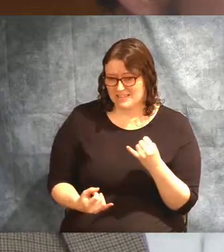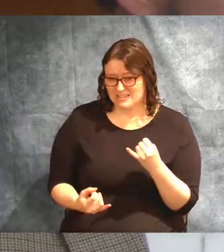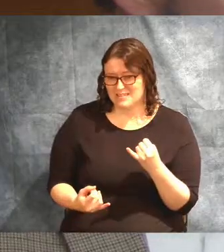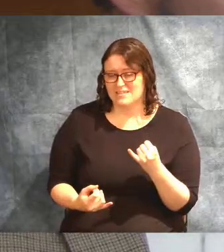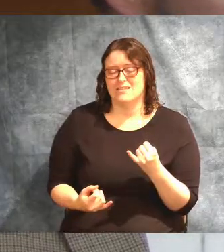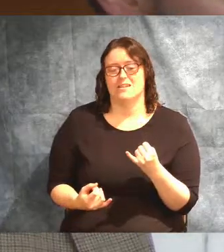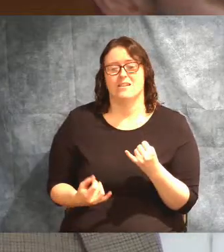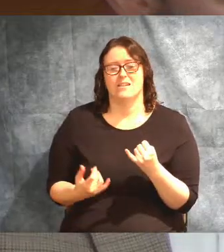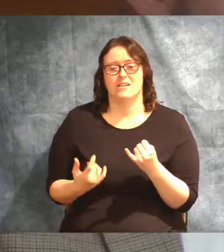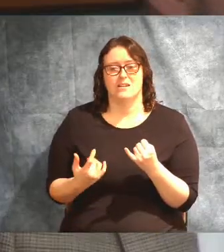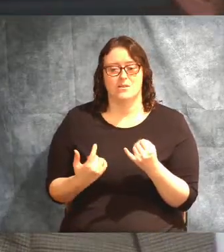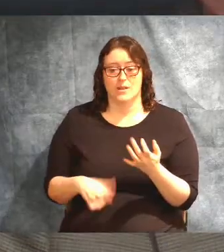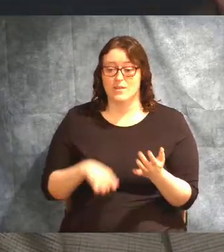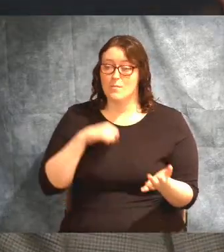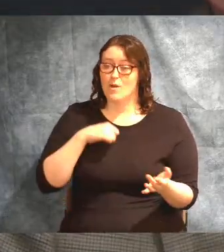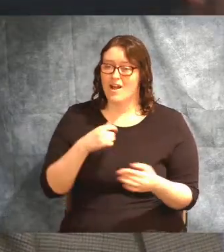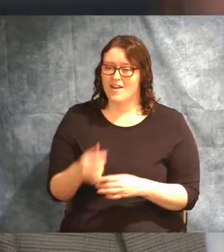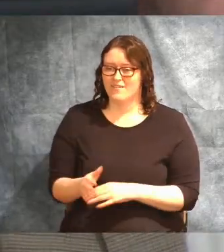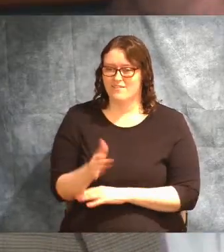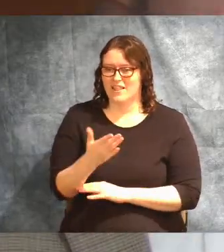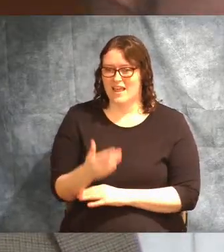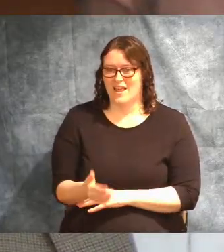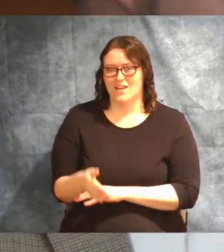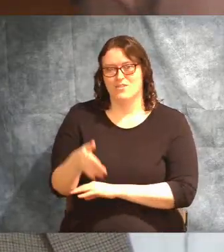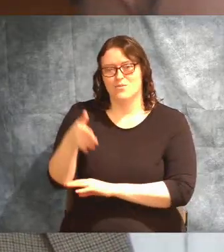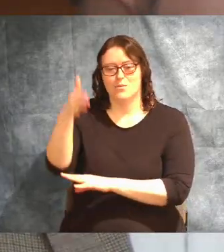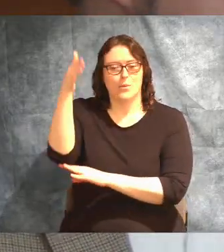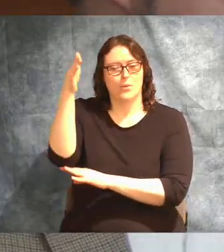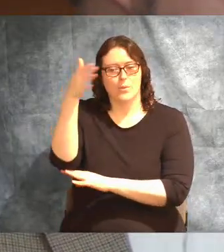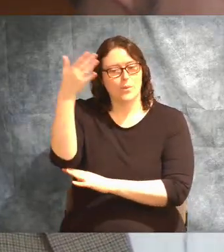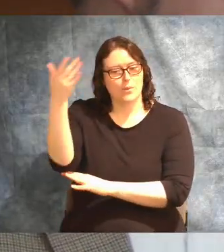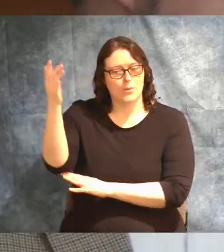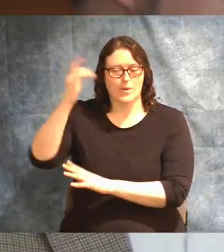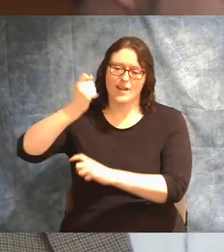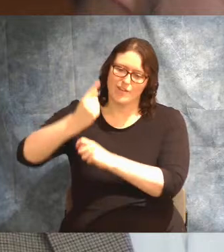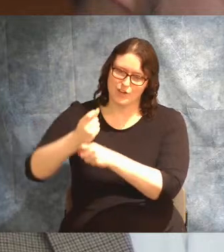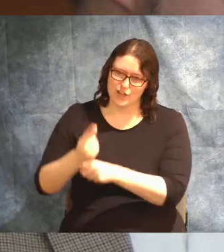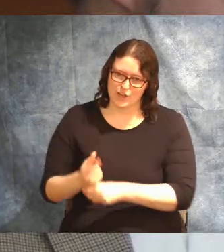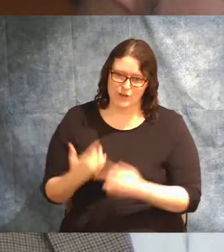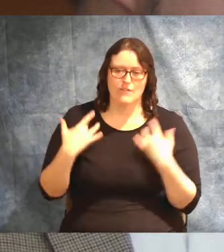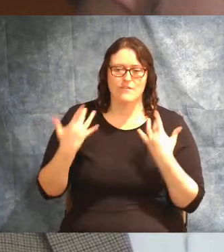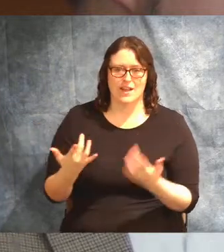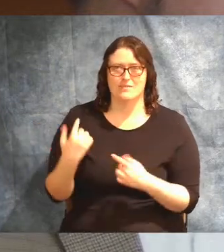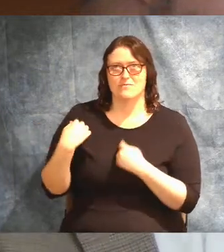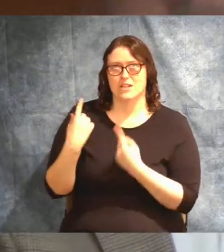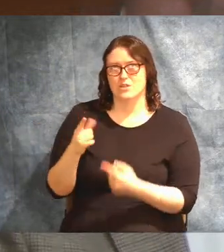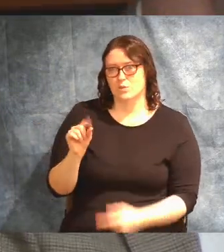we had the Pride flag raising ceremony. This is an annual event. We've been doing this since 2019,